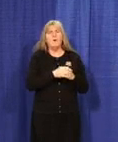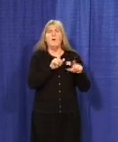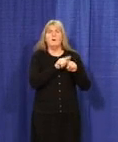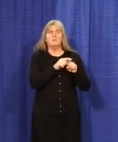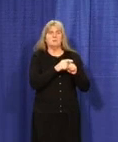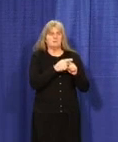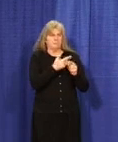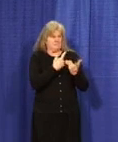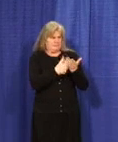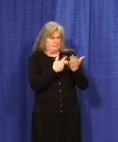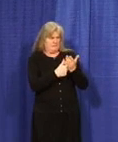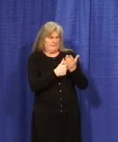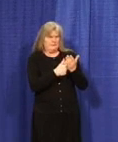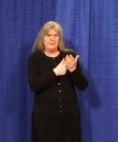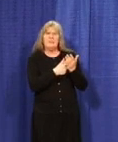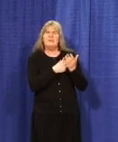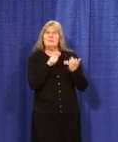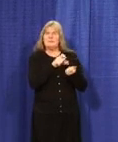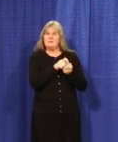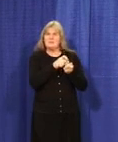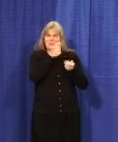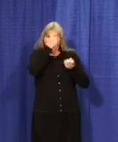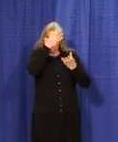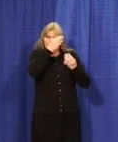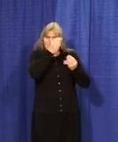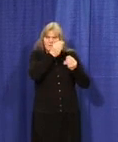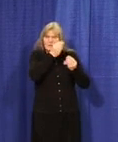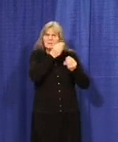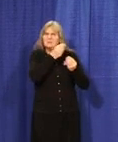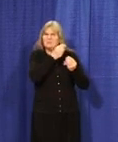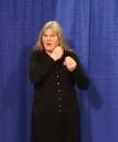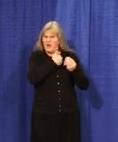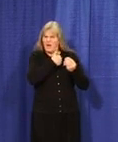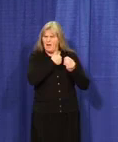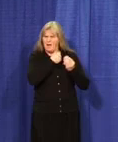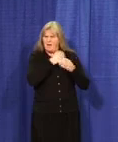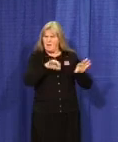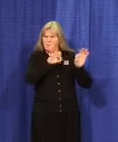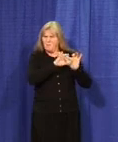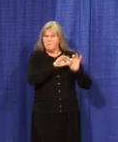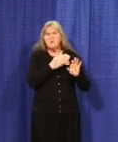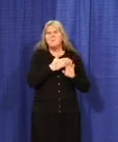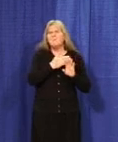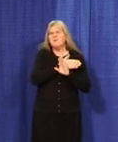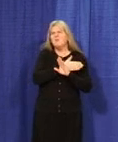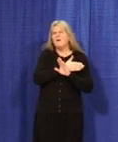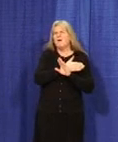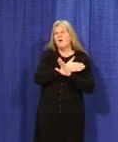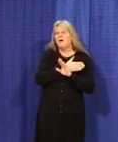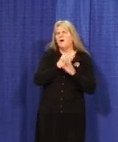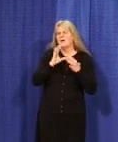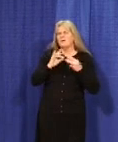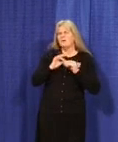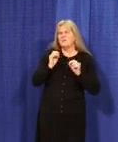of accurate information when situations like this arise. I have said it before, but rumours travel very quickly and